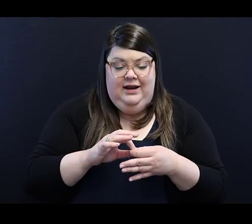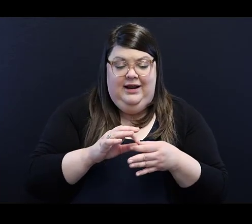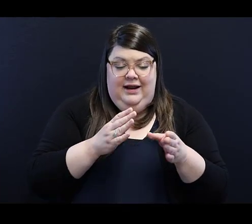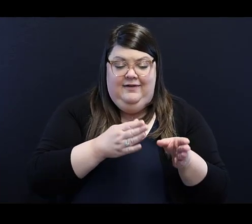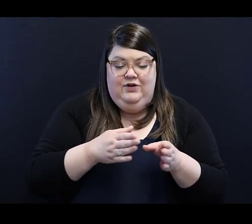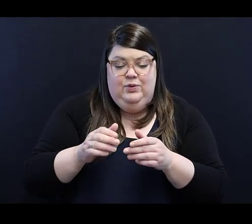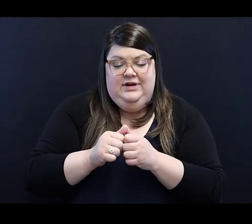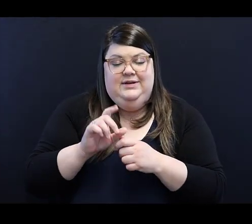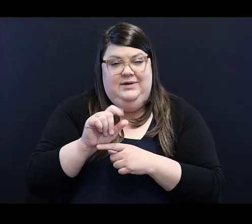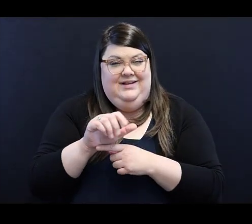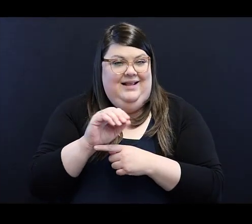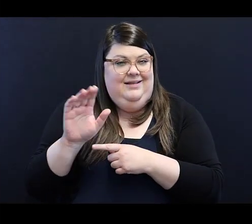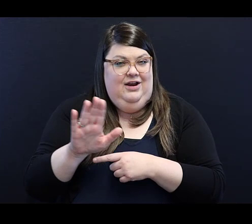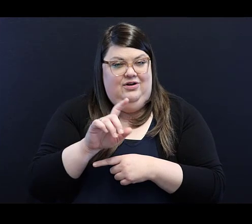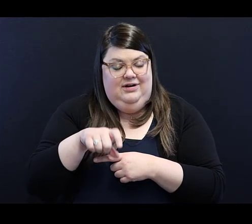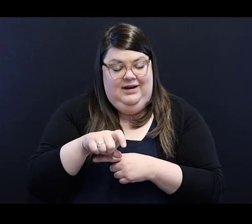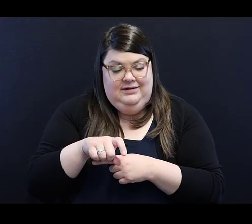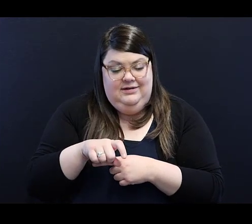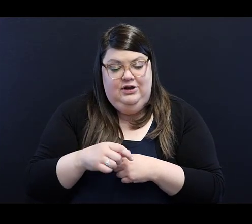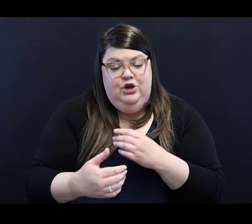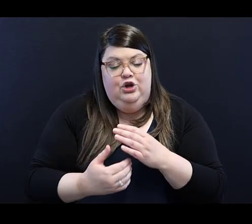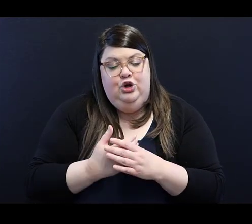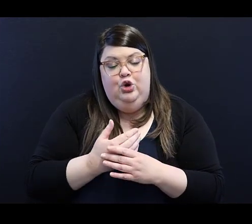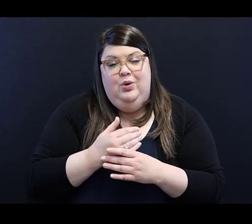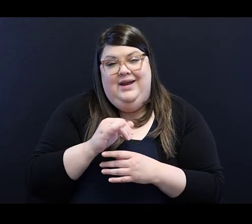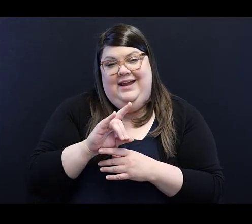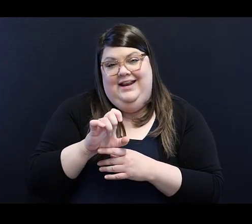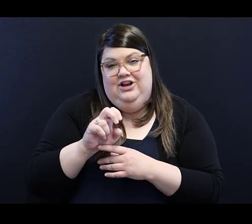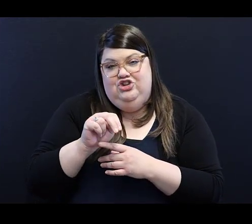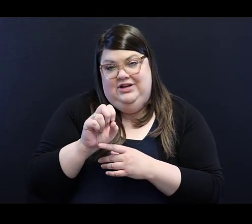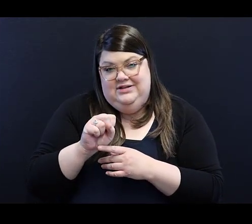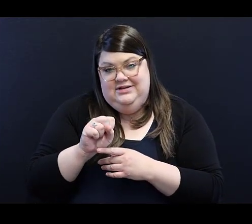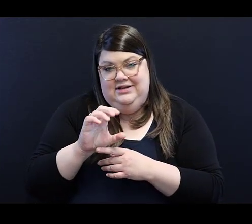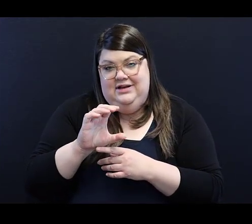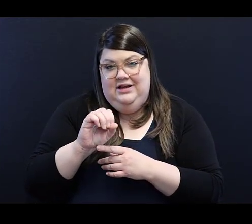New Editions Consulting, Inc. is the contractor for the NCRTM.